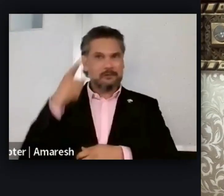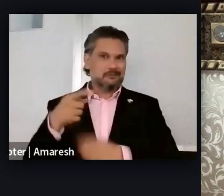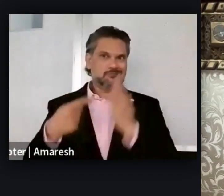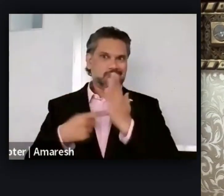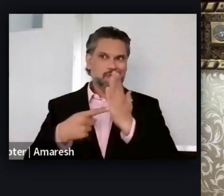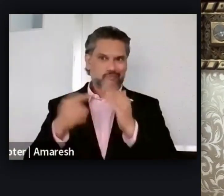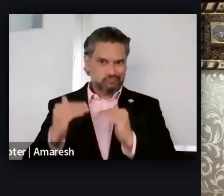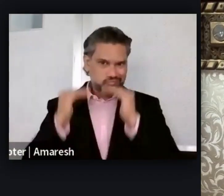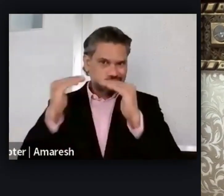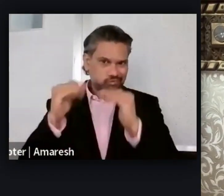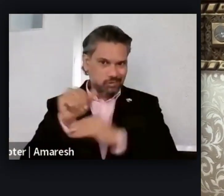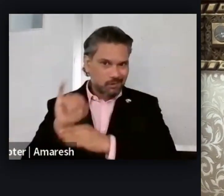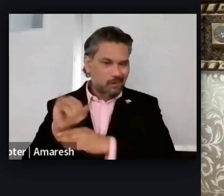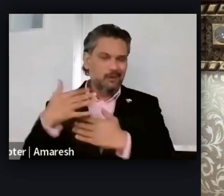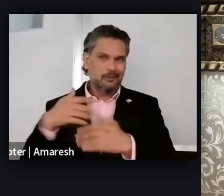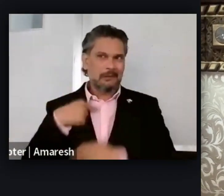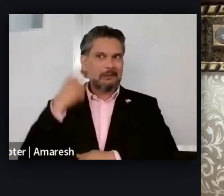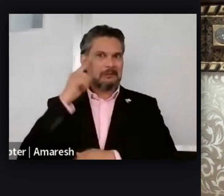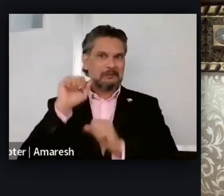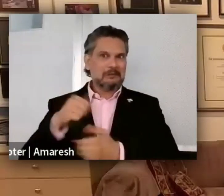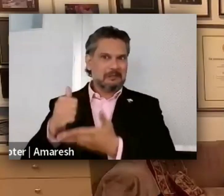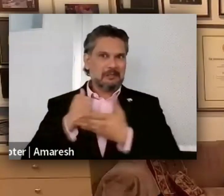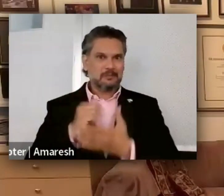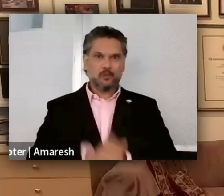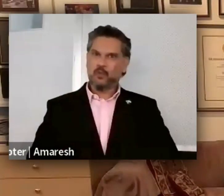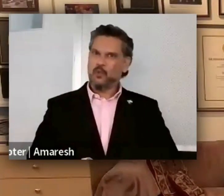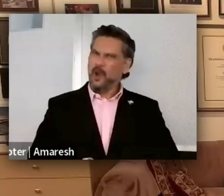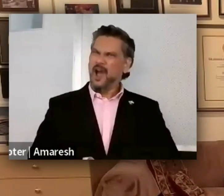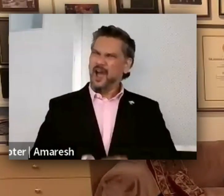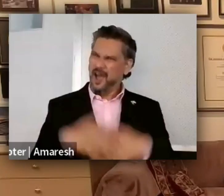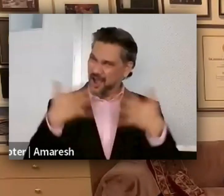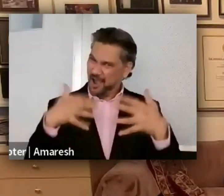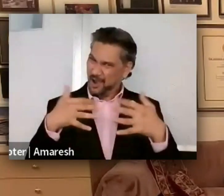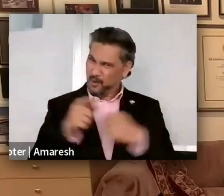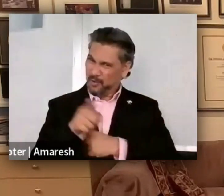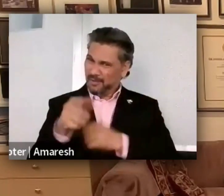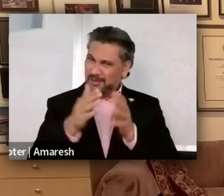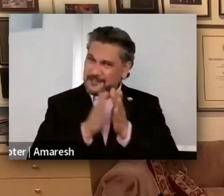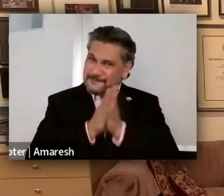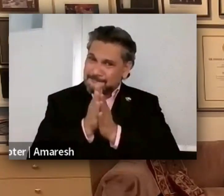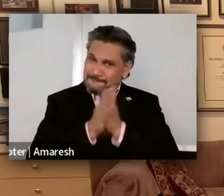information would be very useful. Wow. It's Vint. I can't help but jump in.